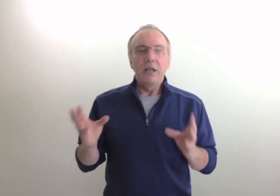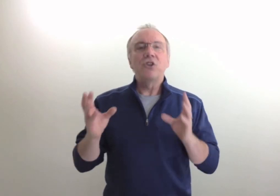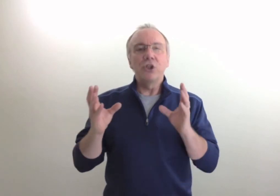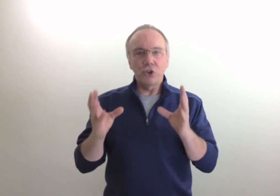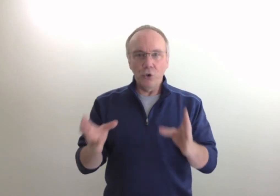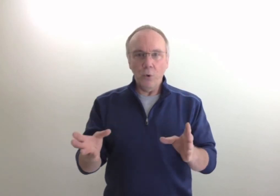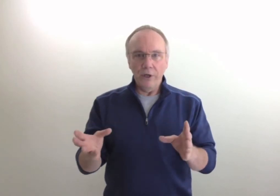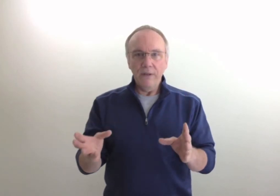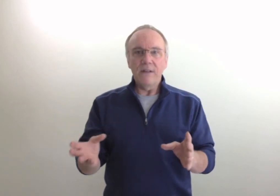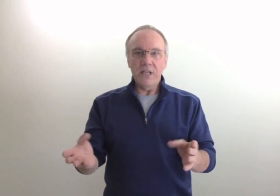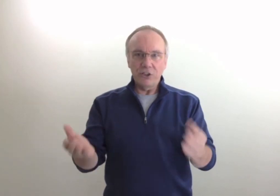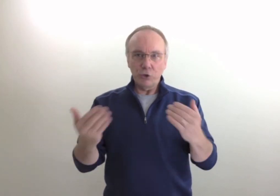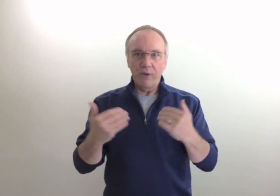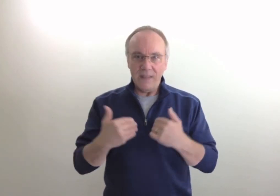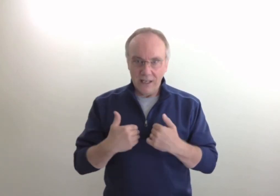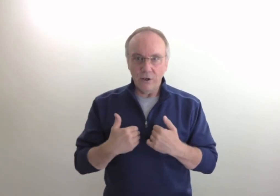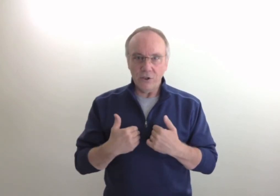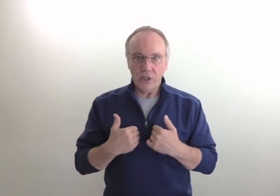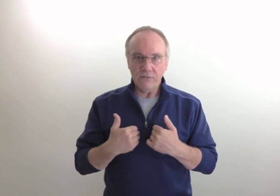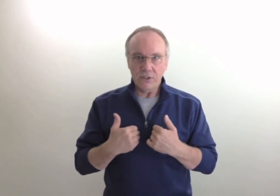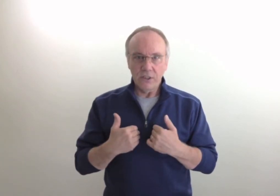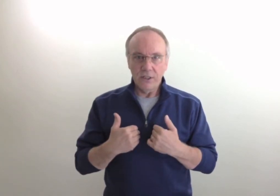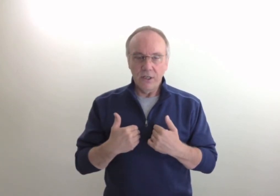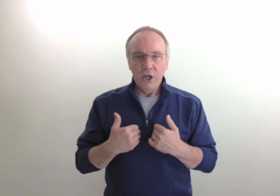It’s the story that takes us within ourselves.